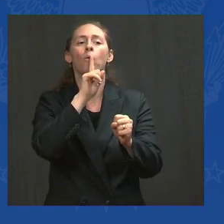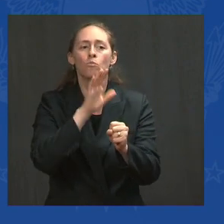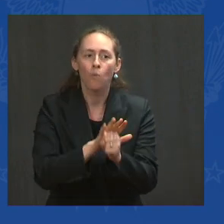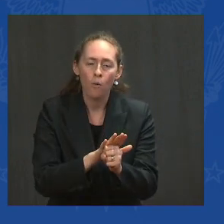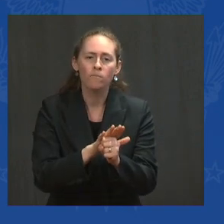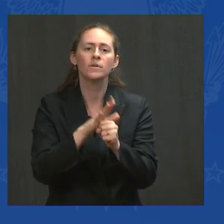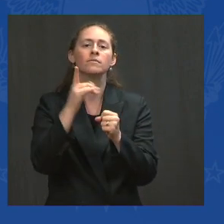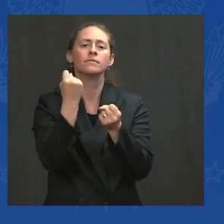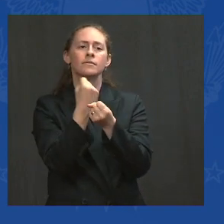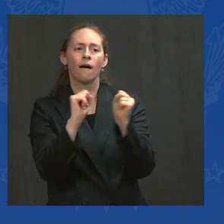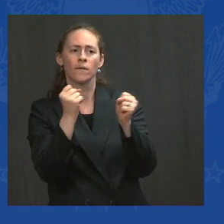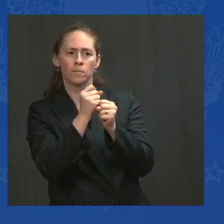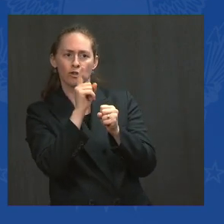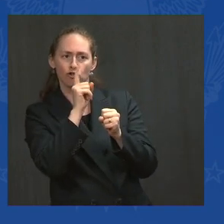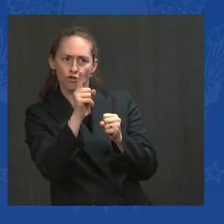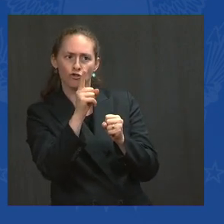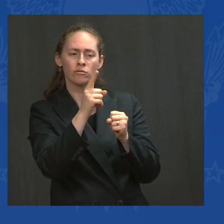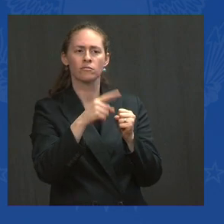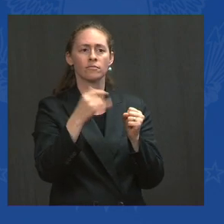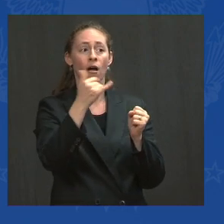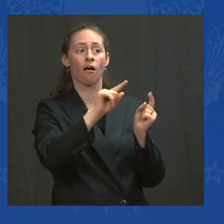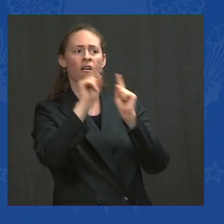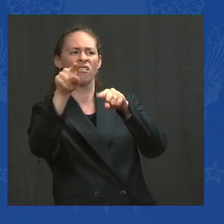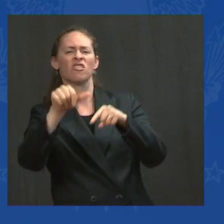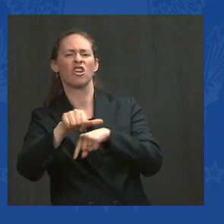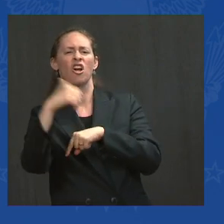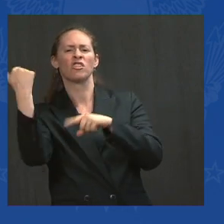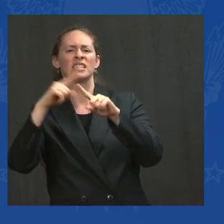third countries and/or, while the wait is taking